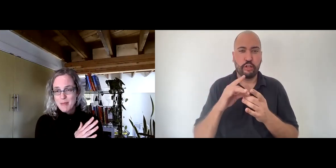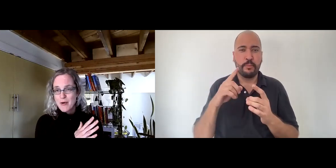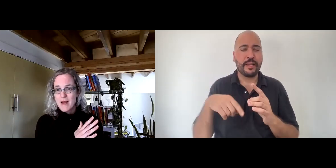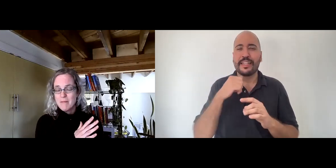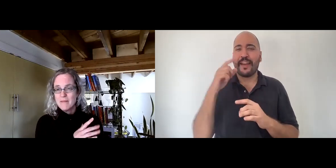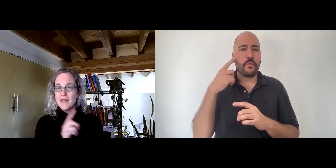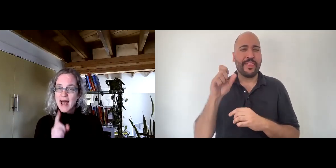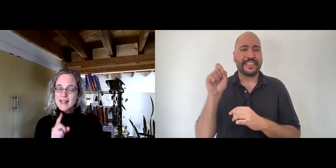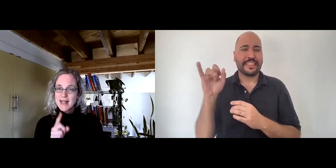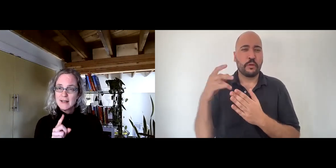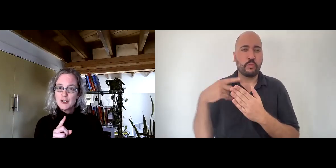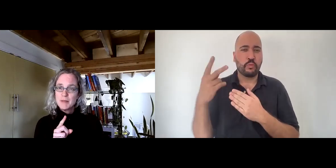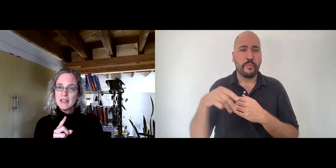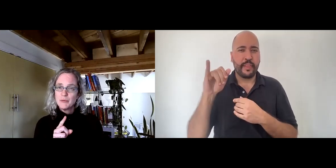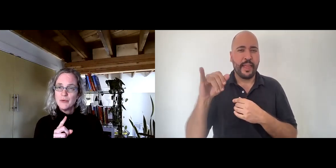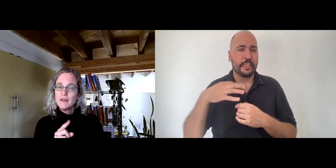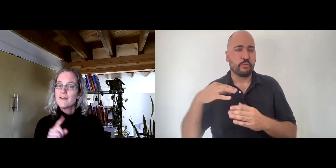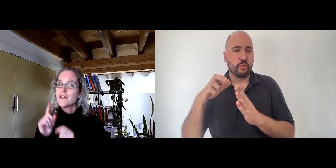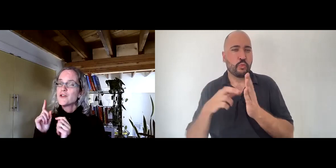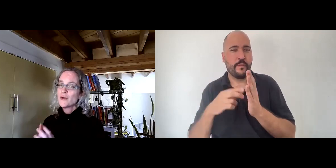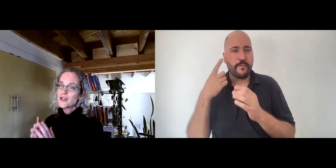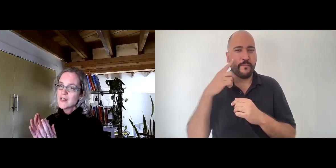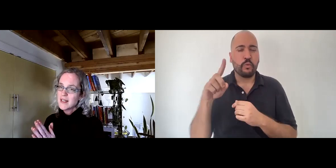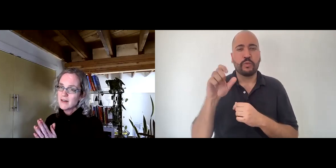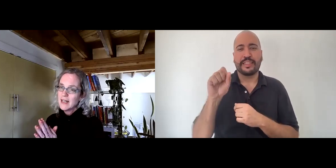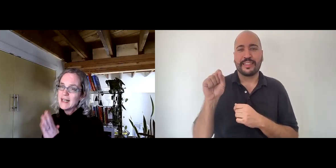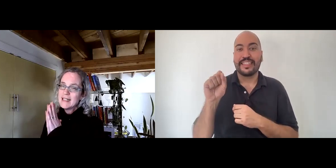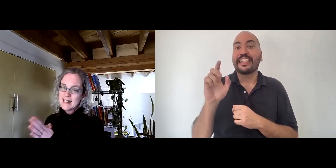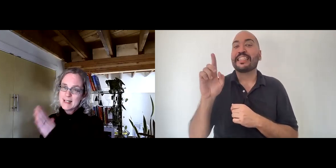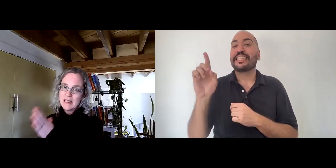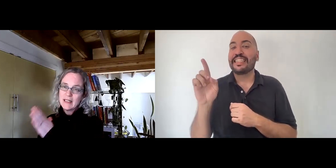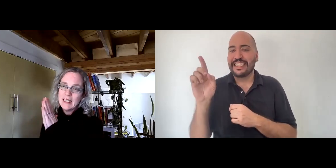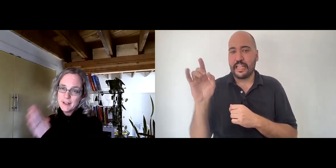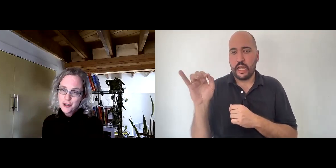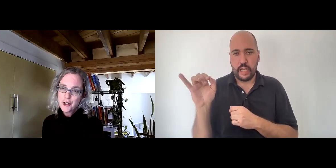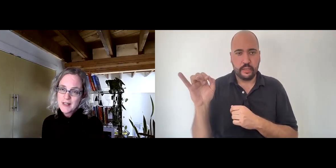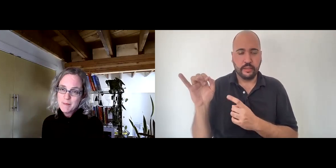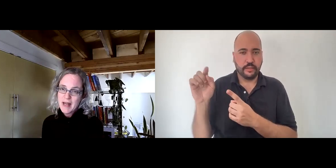That is an eligibility rule for the social security disability insurance benefit.